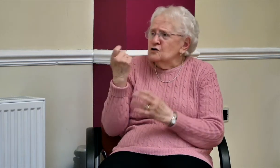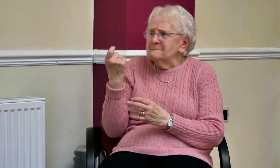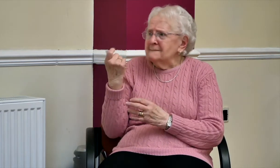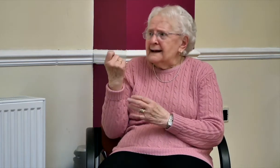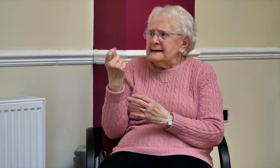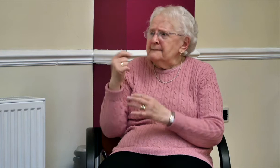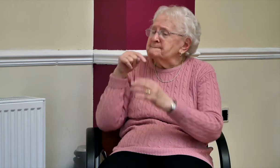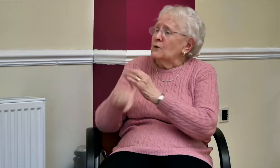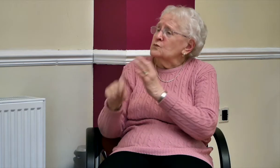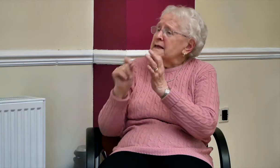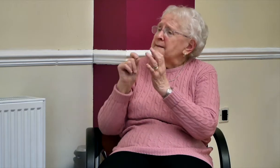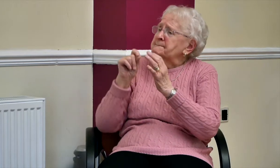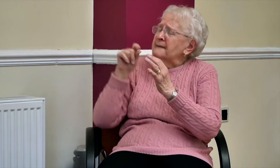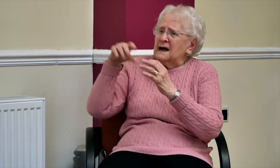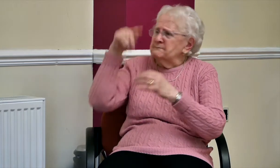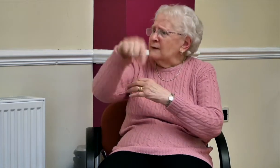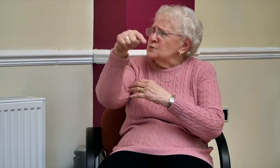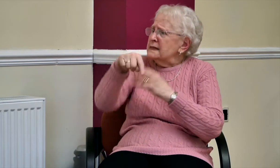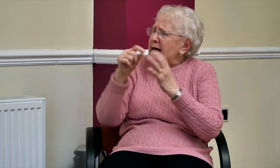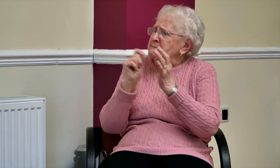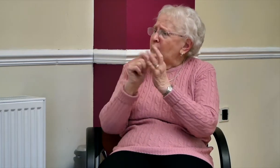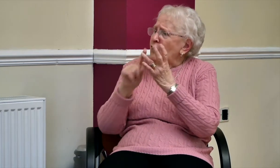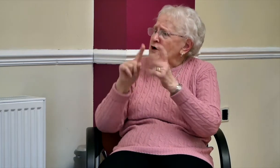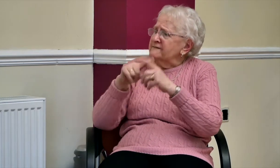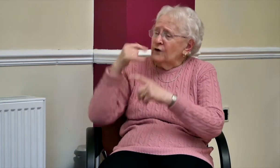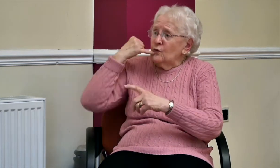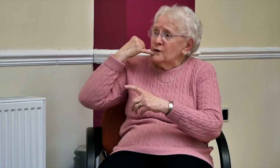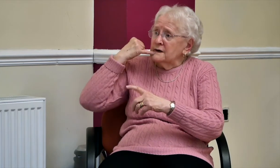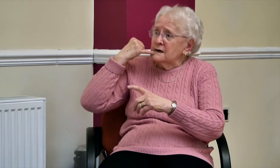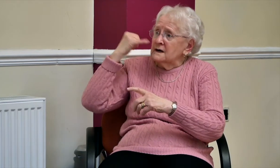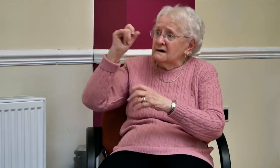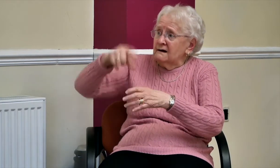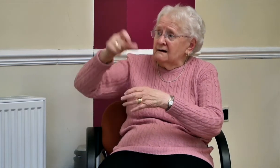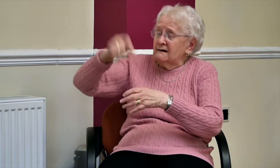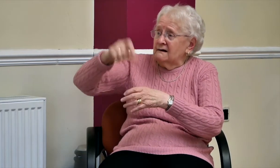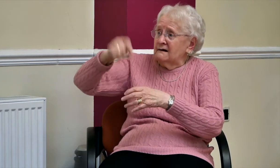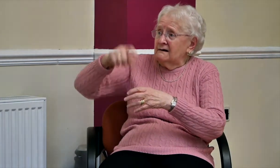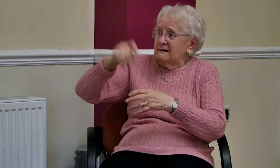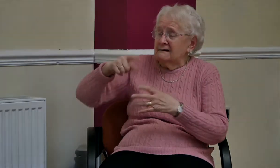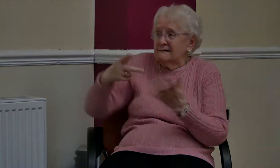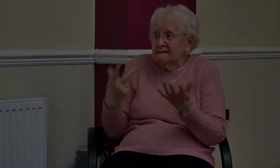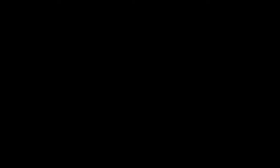There were not many about then, most people used the phone box downstairs, dropping in coins.